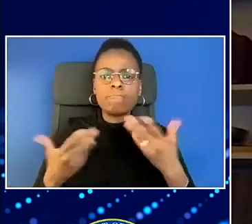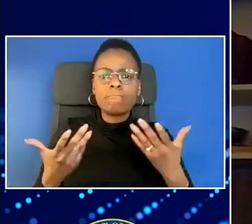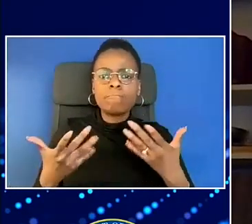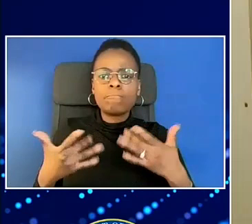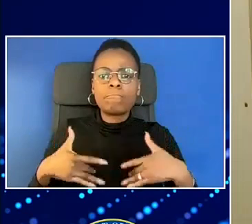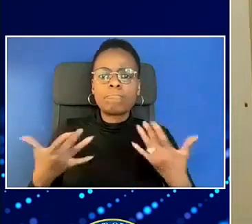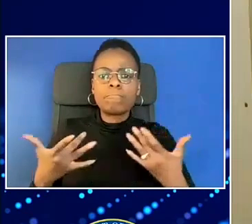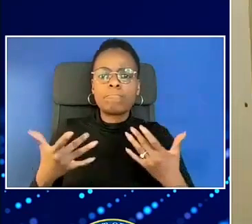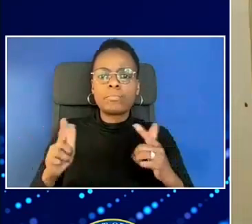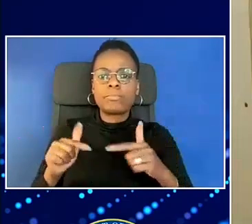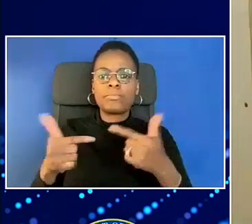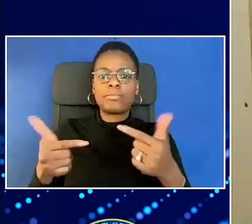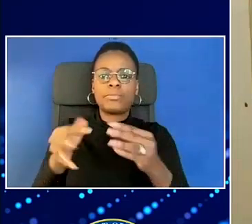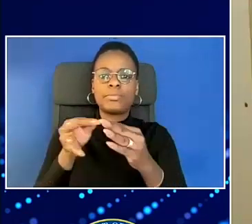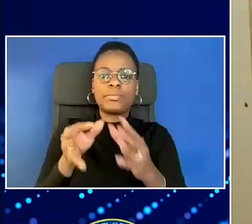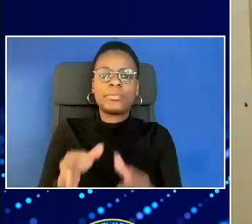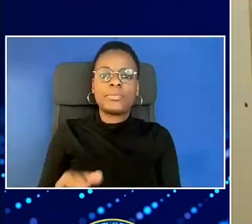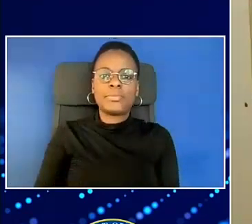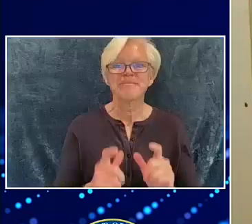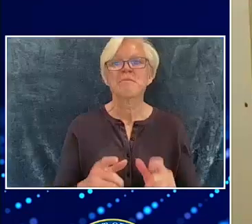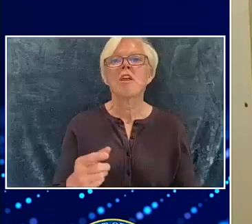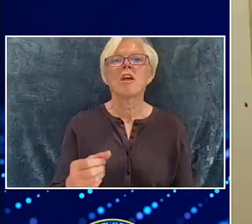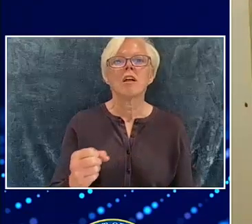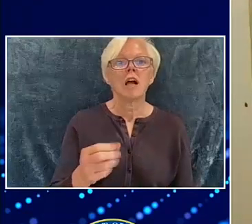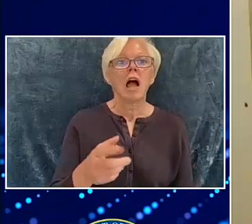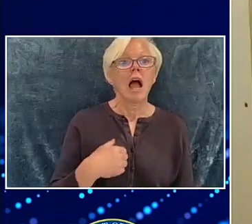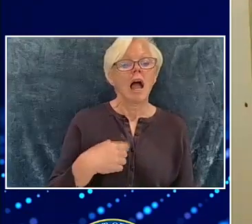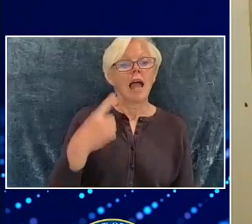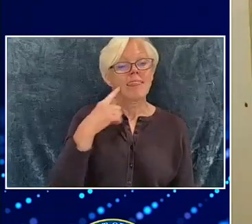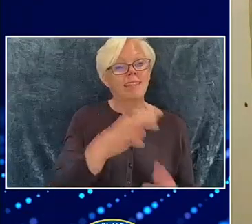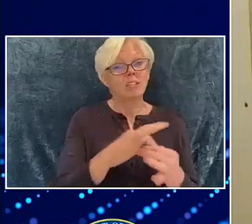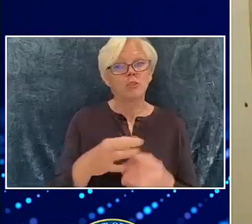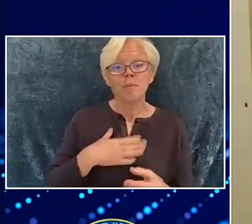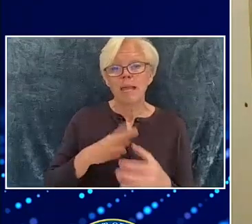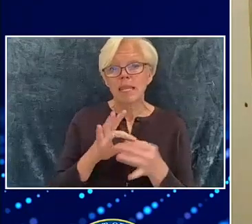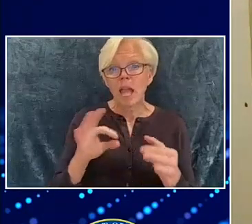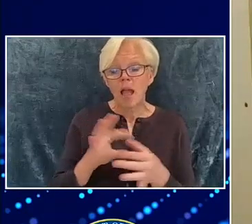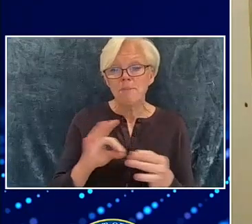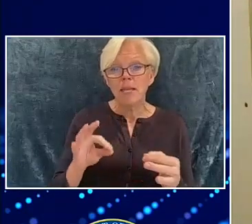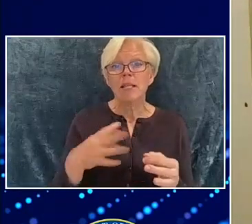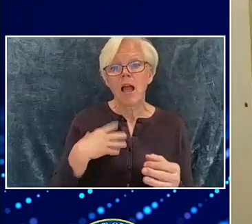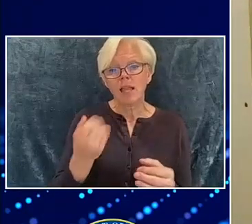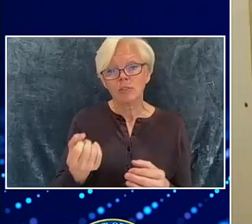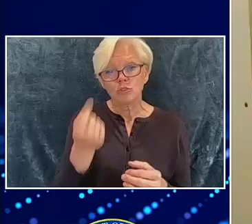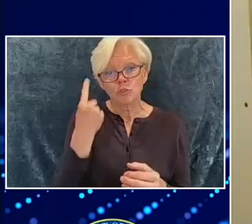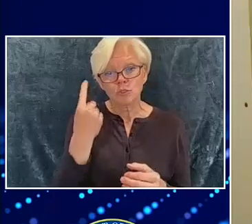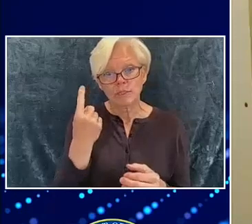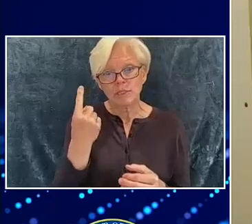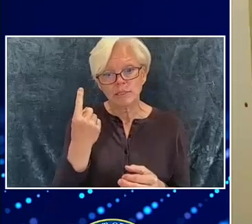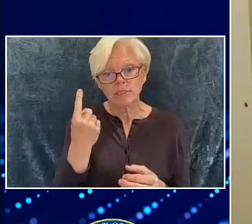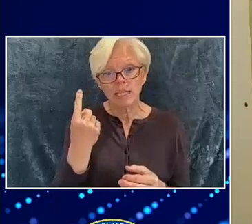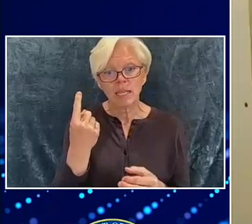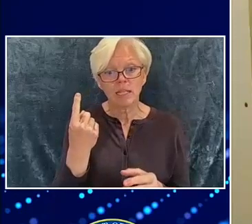Well, I think to my comment, I don't view- I understand everybody's perspective, so no disrespect meant at all.